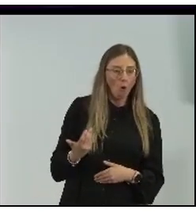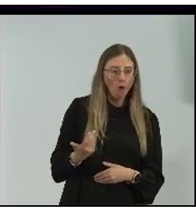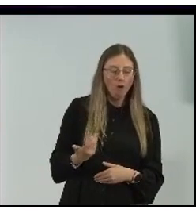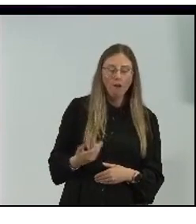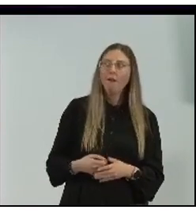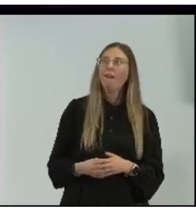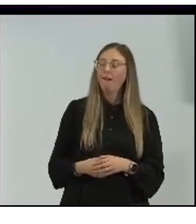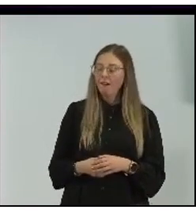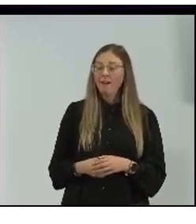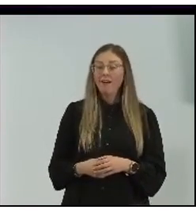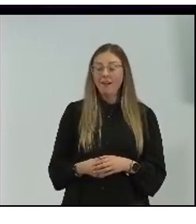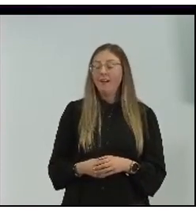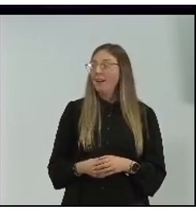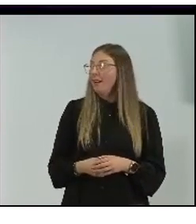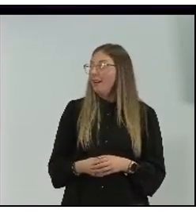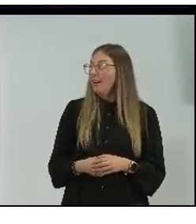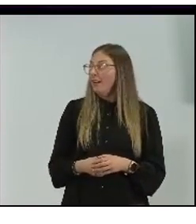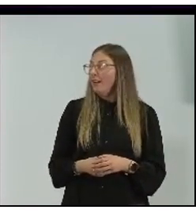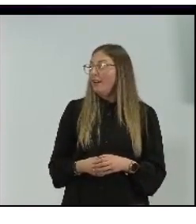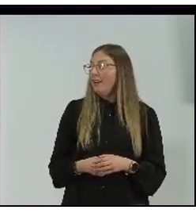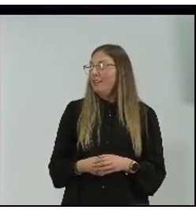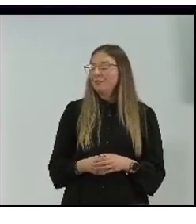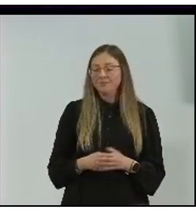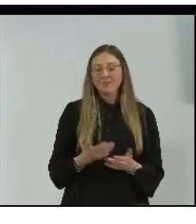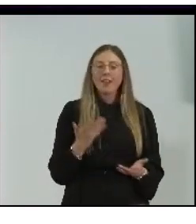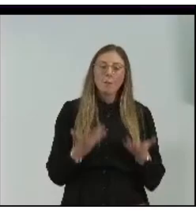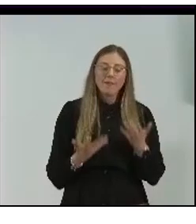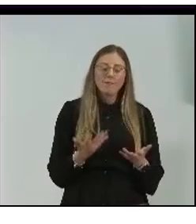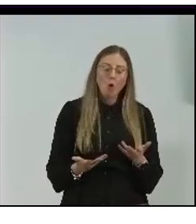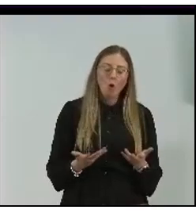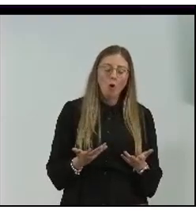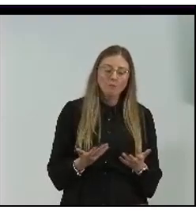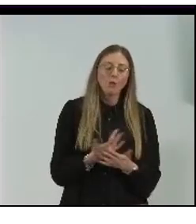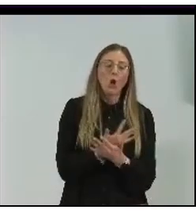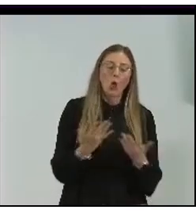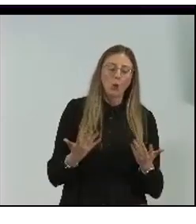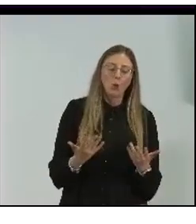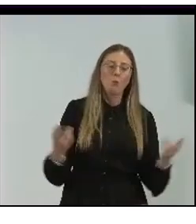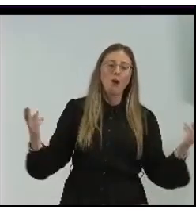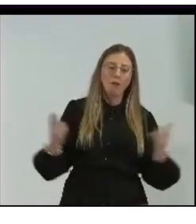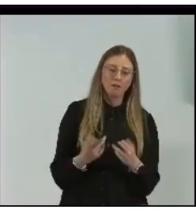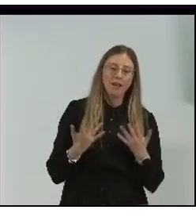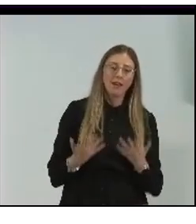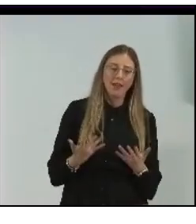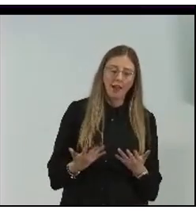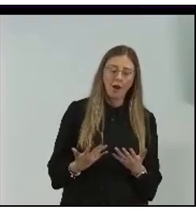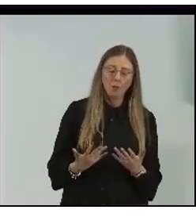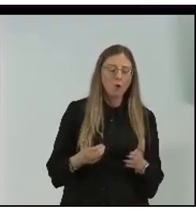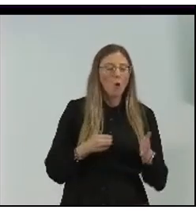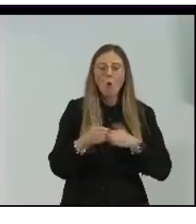Less often, less often than I used to. So, you know, everything is additive improvement.